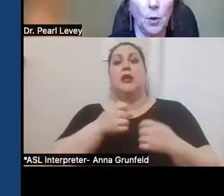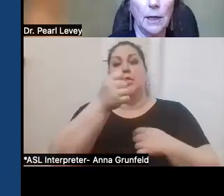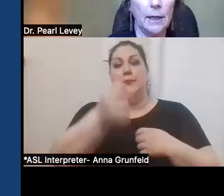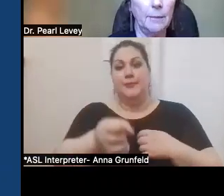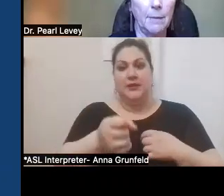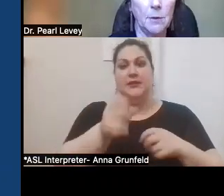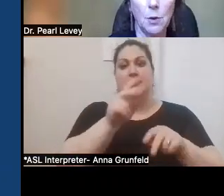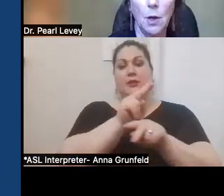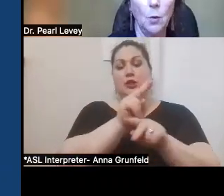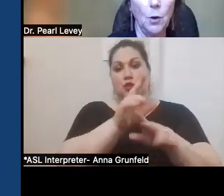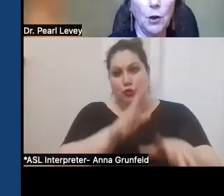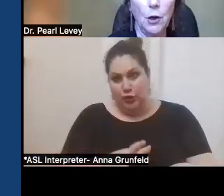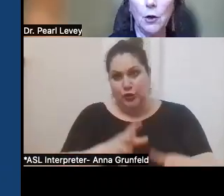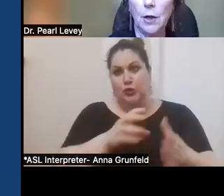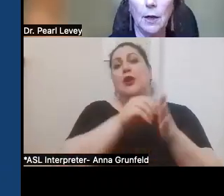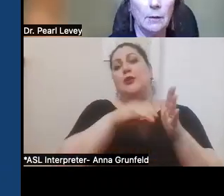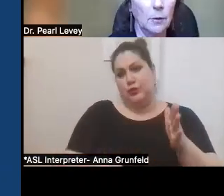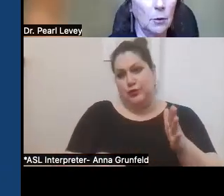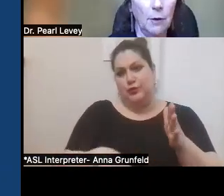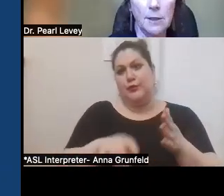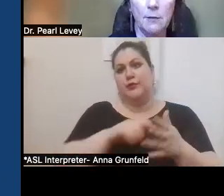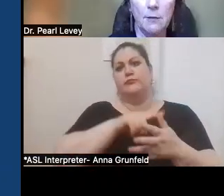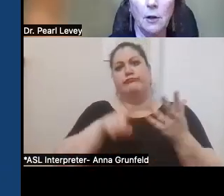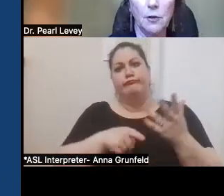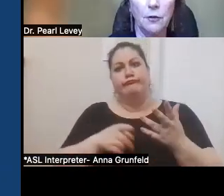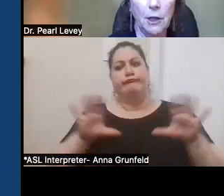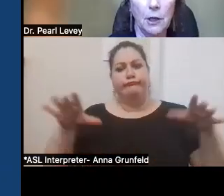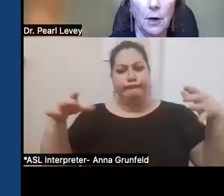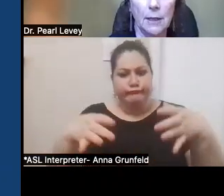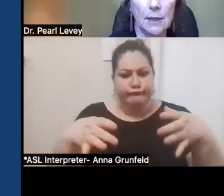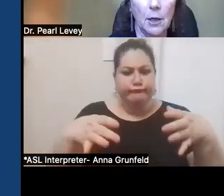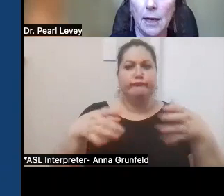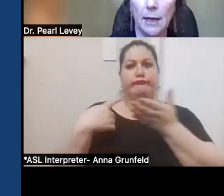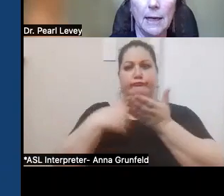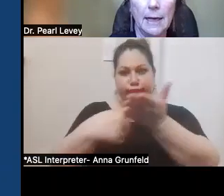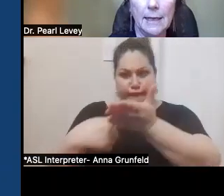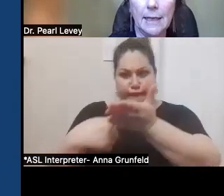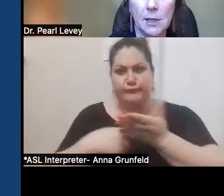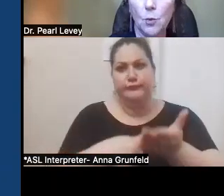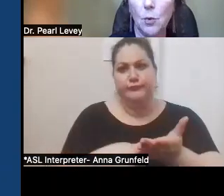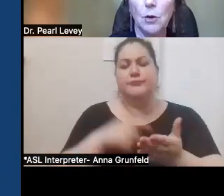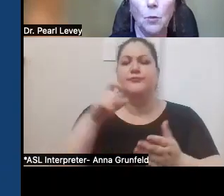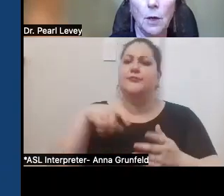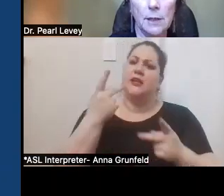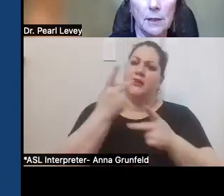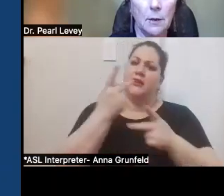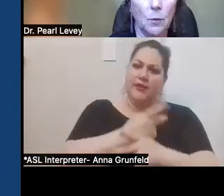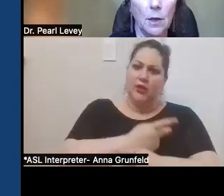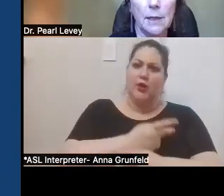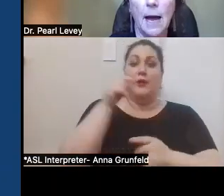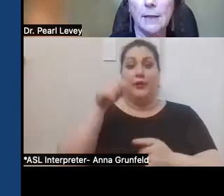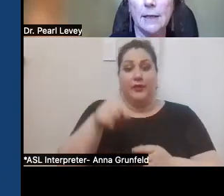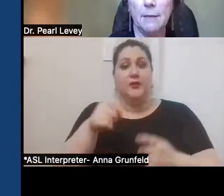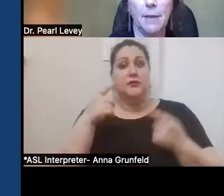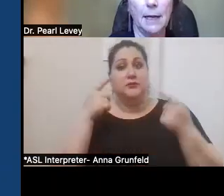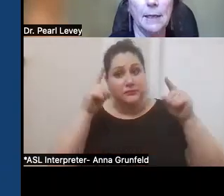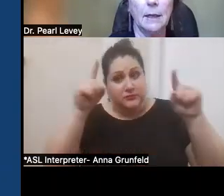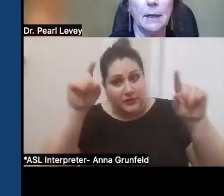quickly, perhaps with the learner, whoever's involved to figure out. Okay, does this work? What is it? How is it impacting?